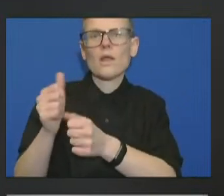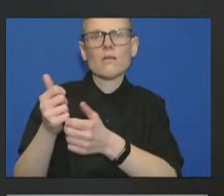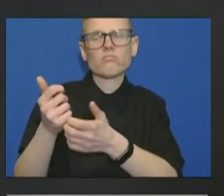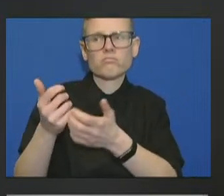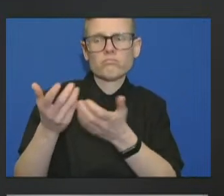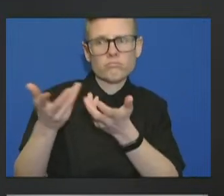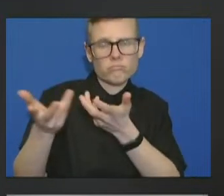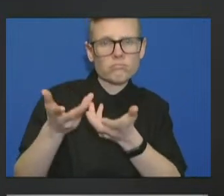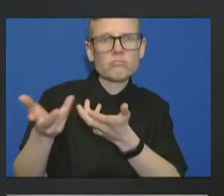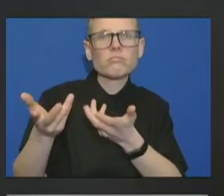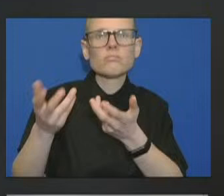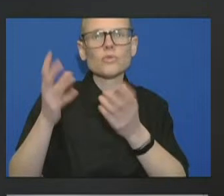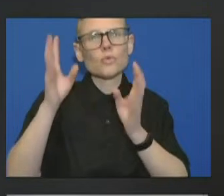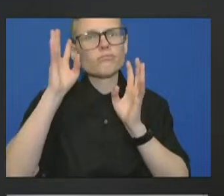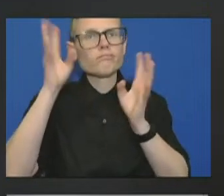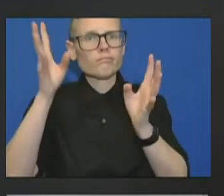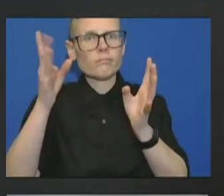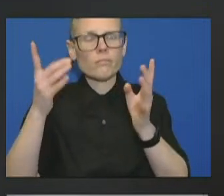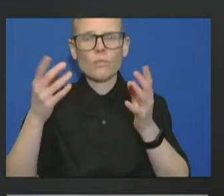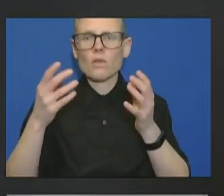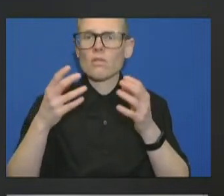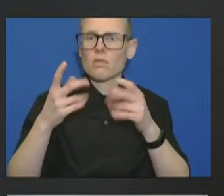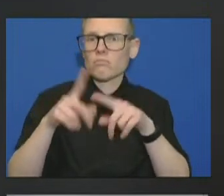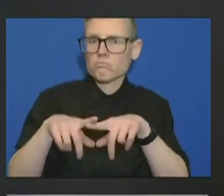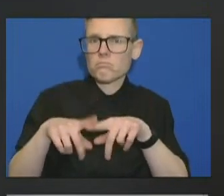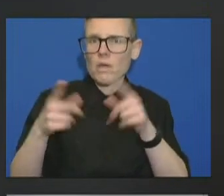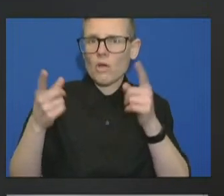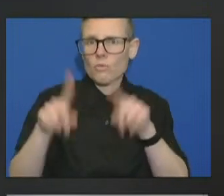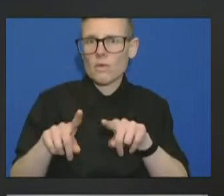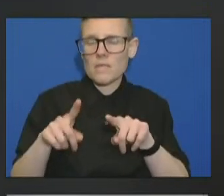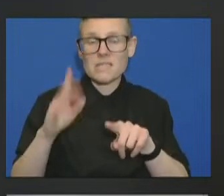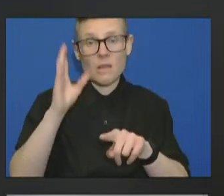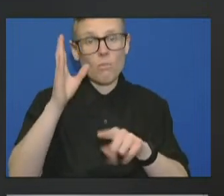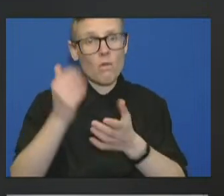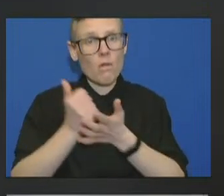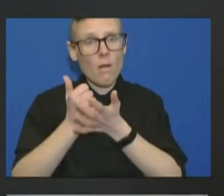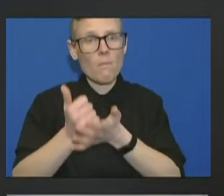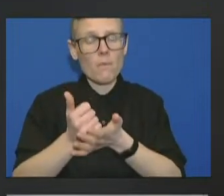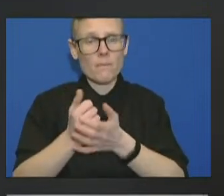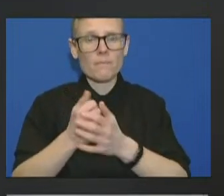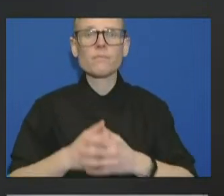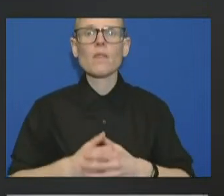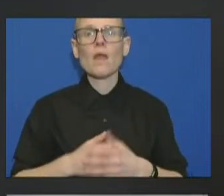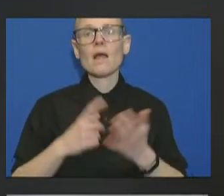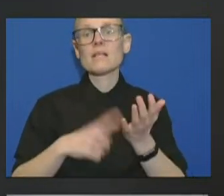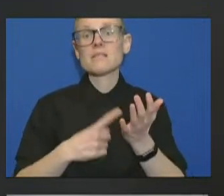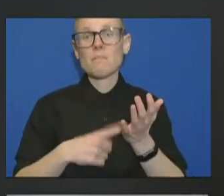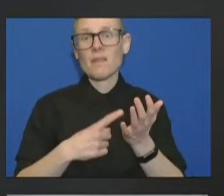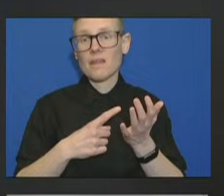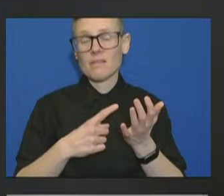thoughtful job of working with us to come up with tentative